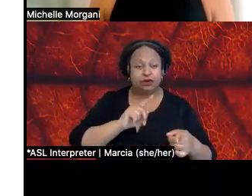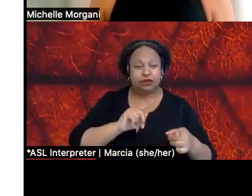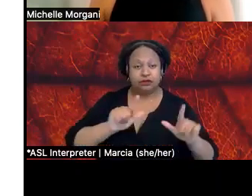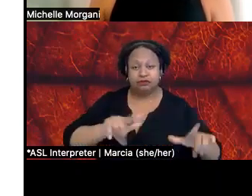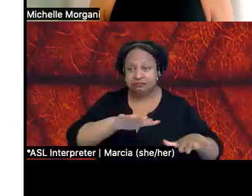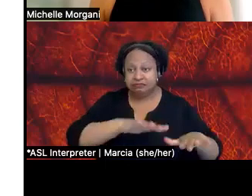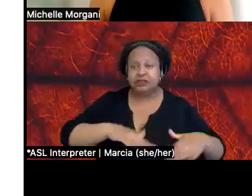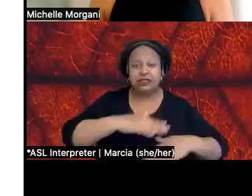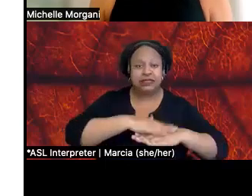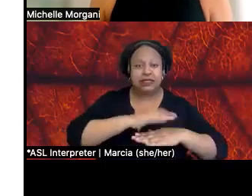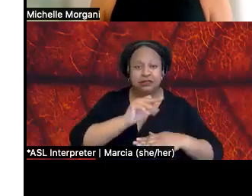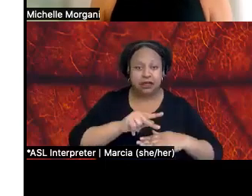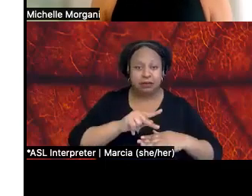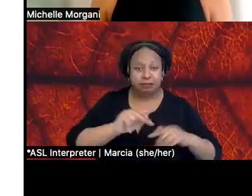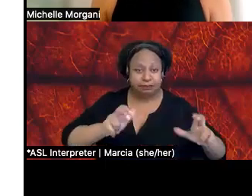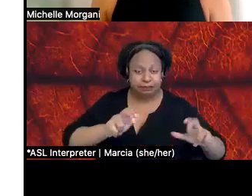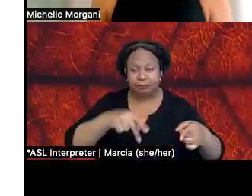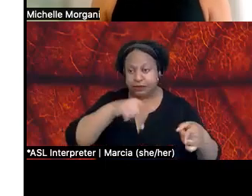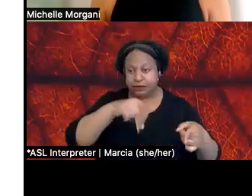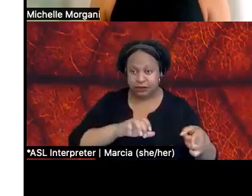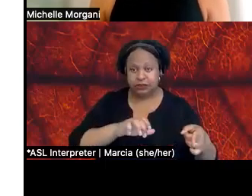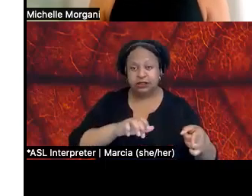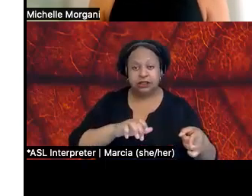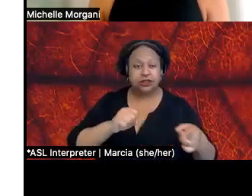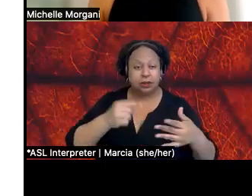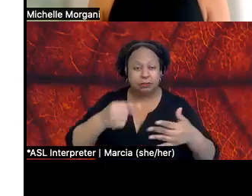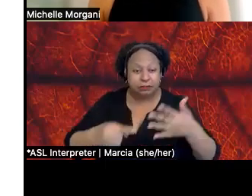So you'll get different features in different places. Next slide, please.